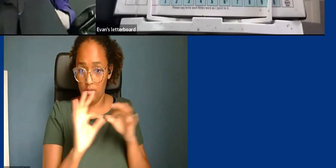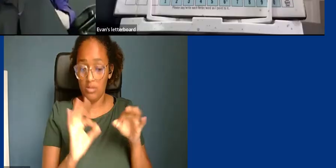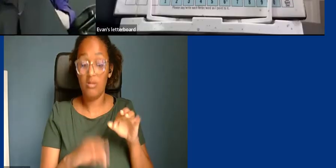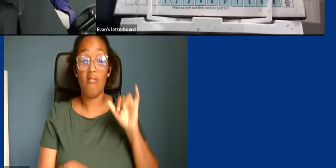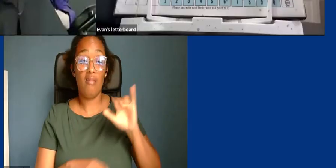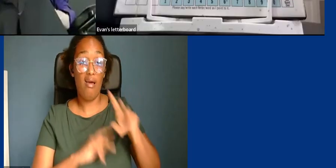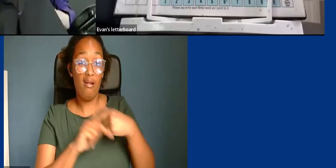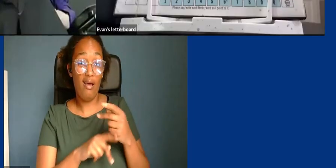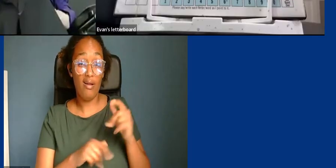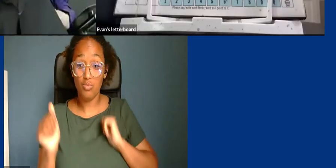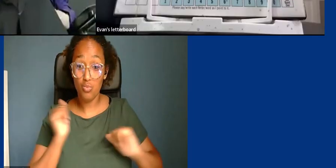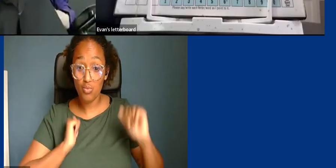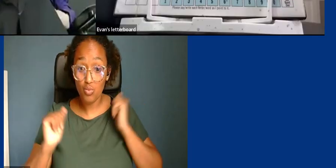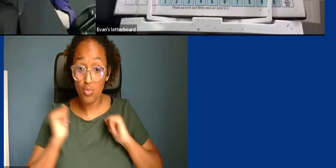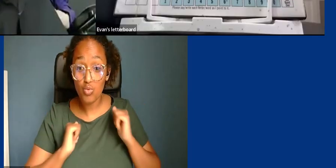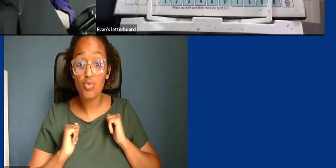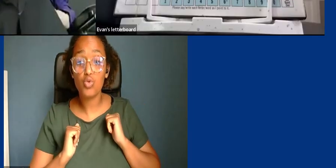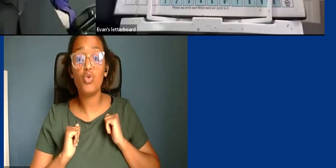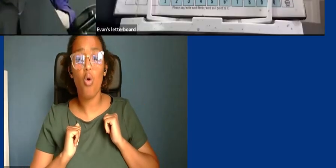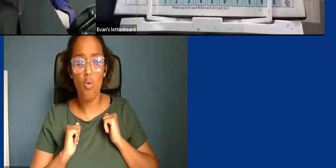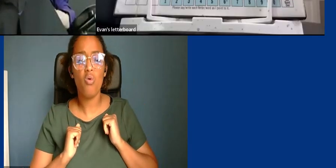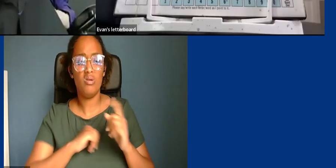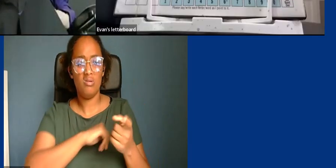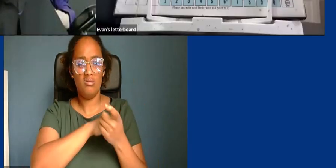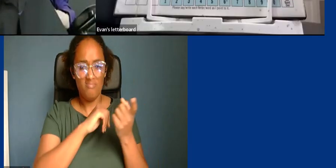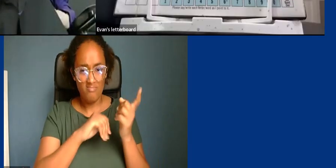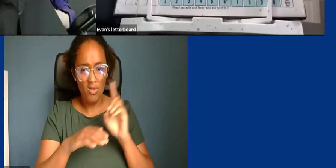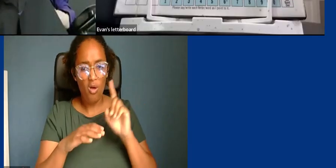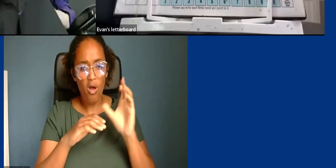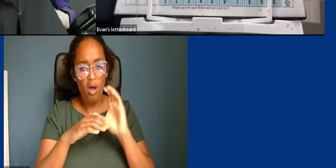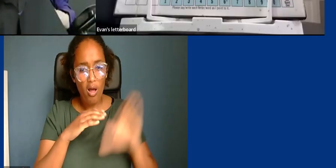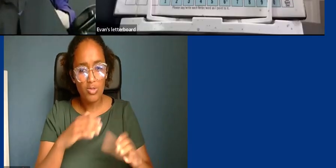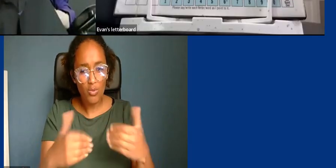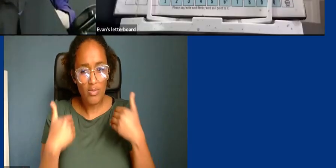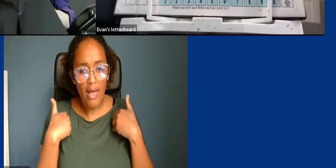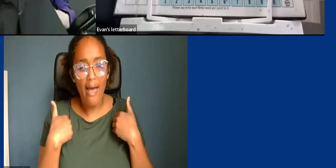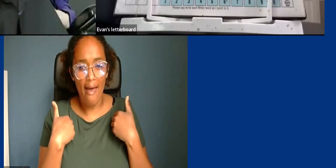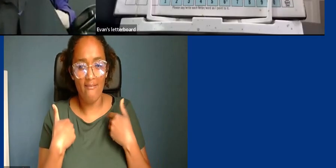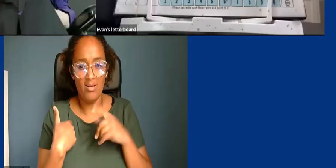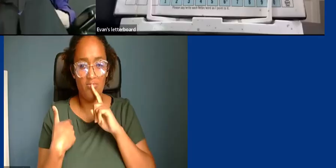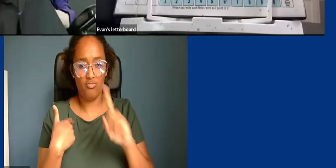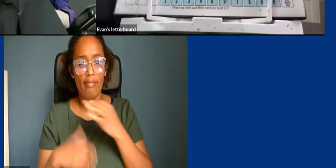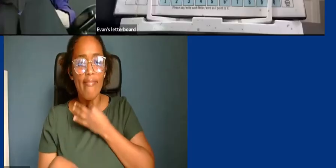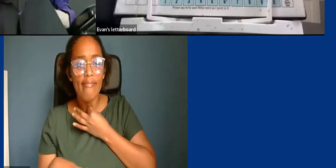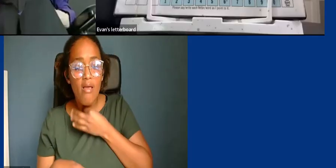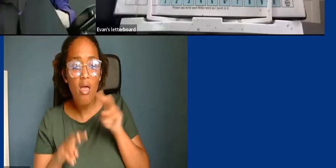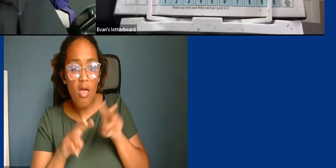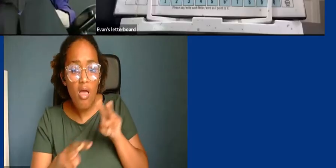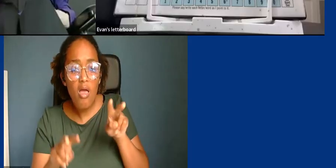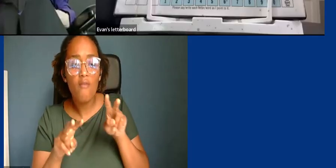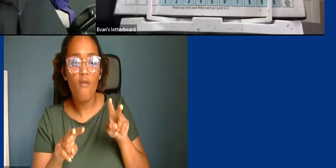physical disability or an otherwise atypical body by exaggerating the ostensible difference